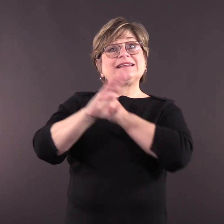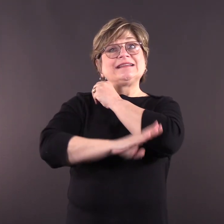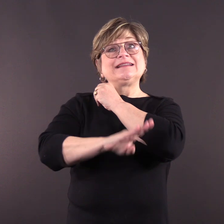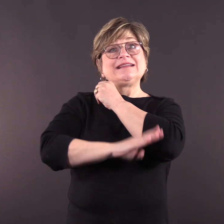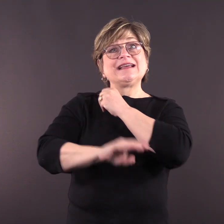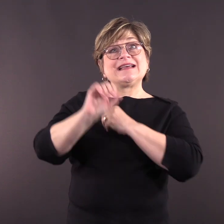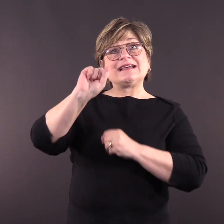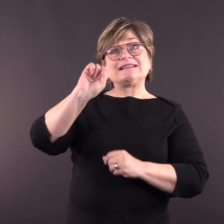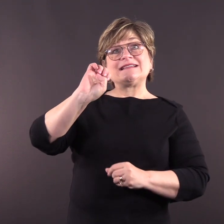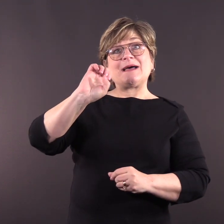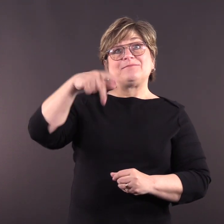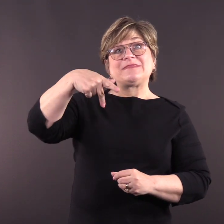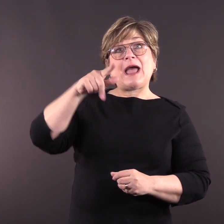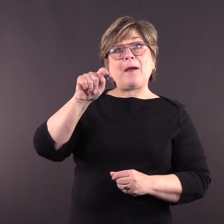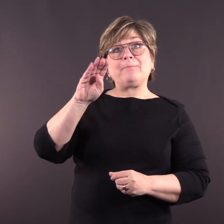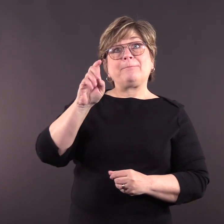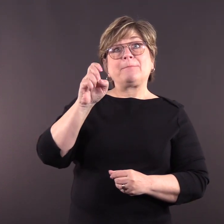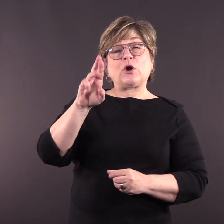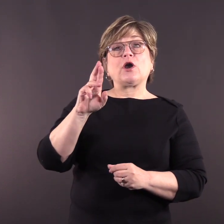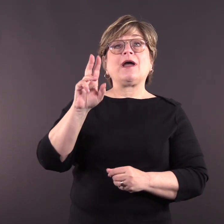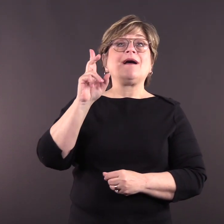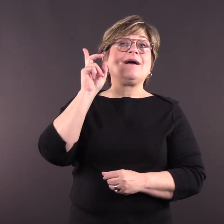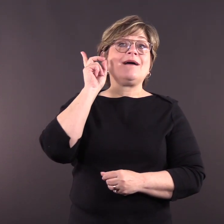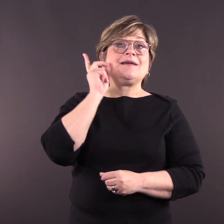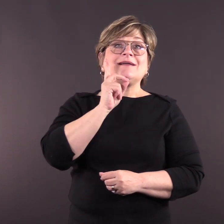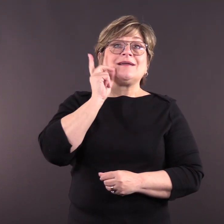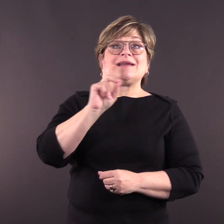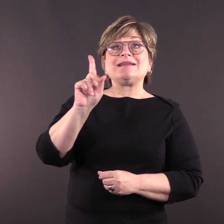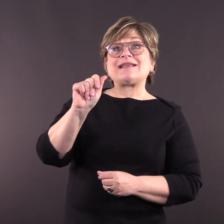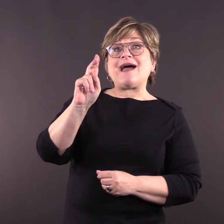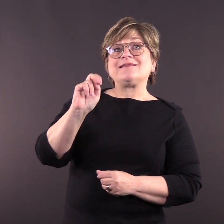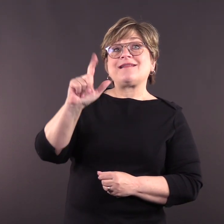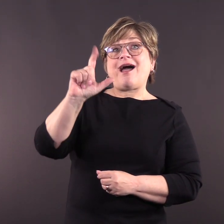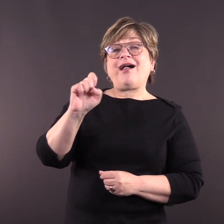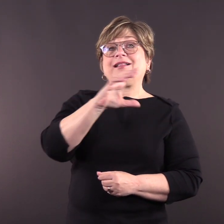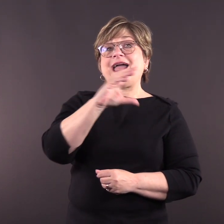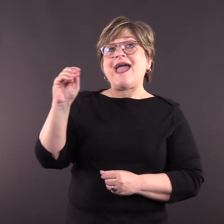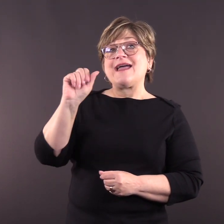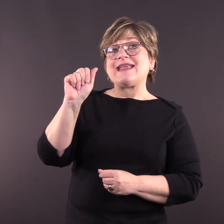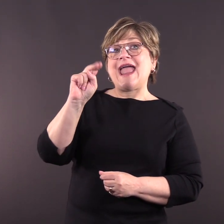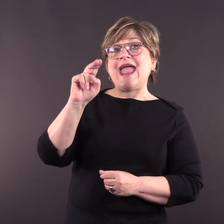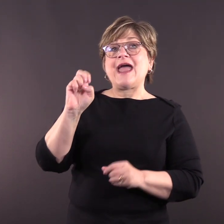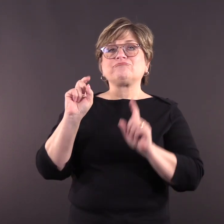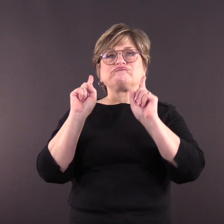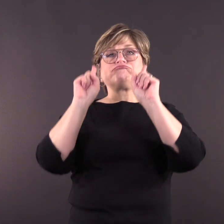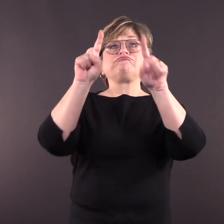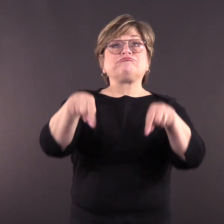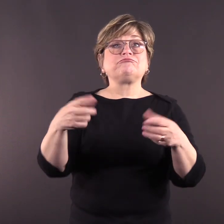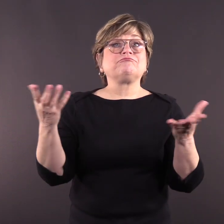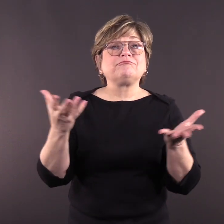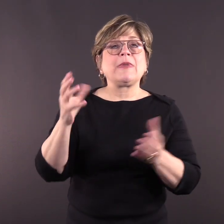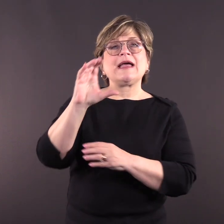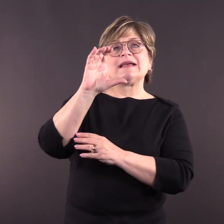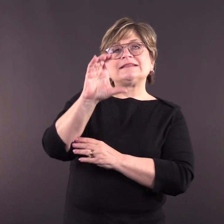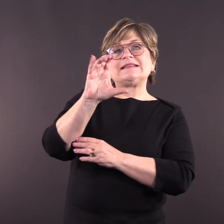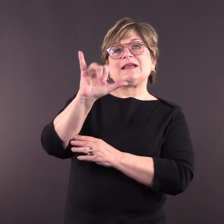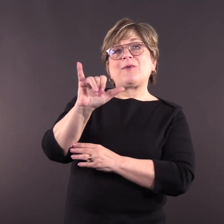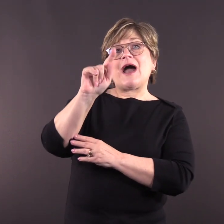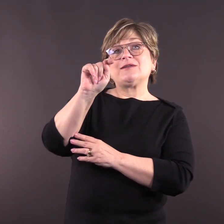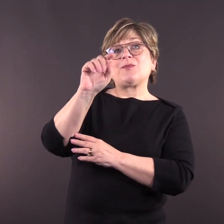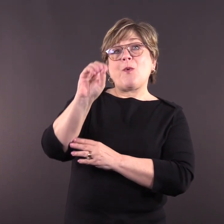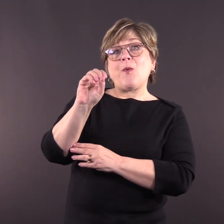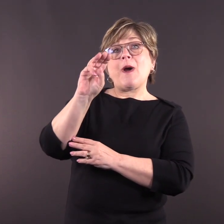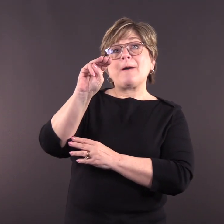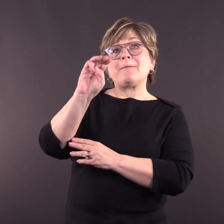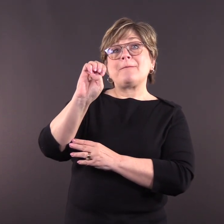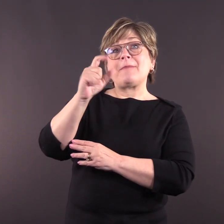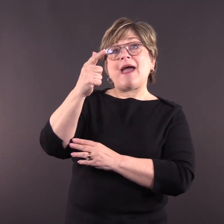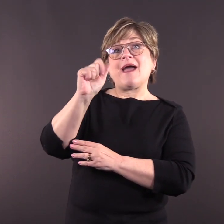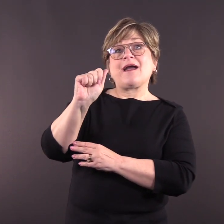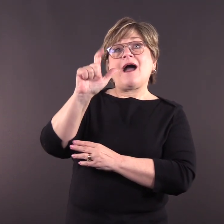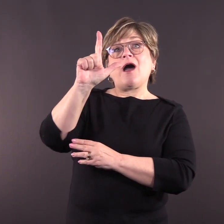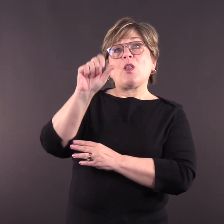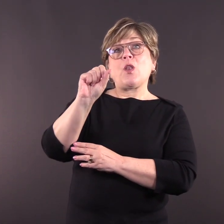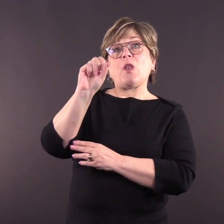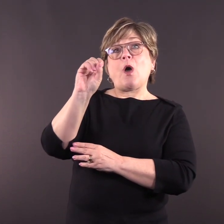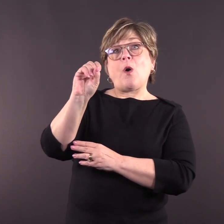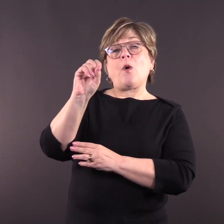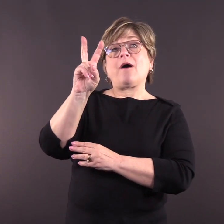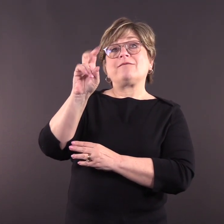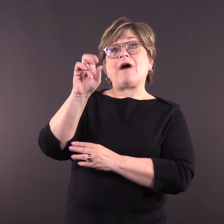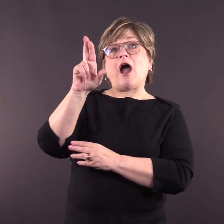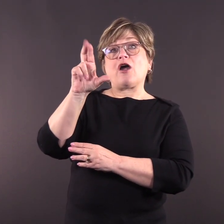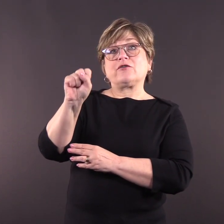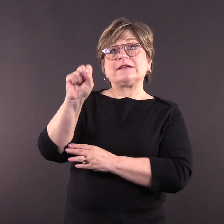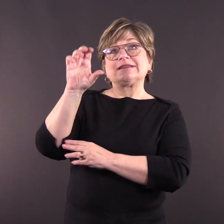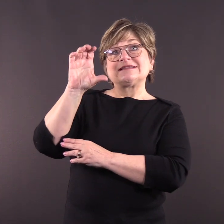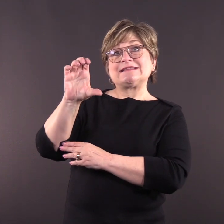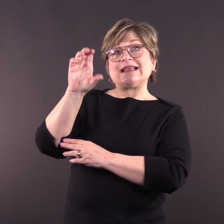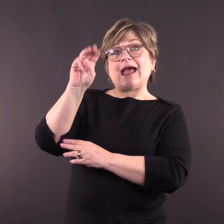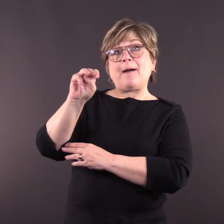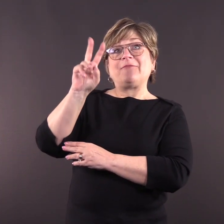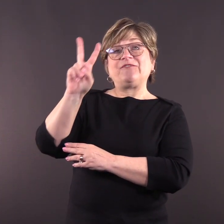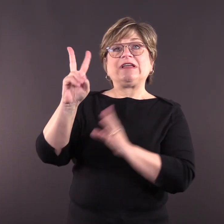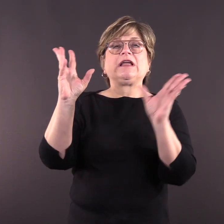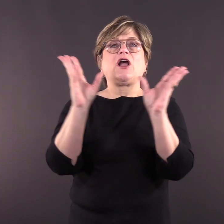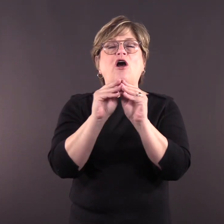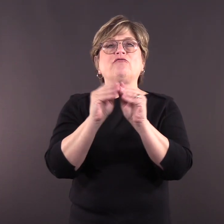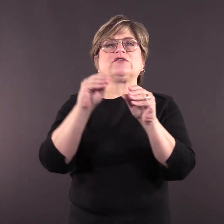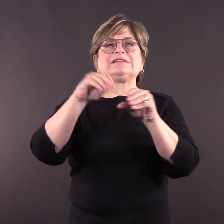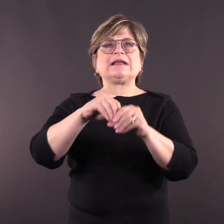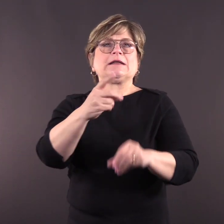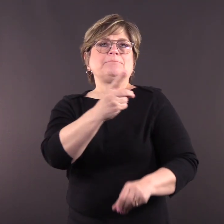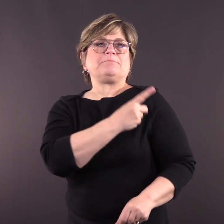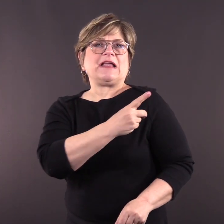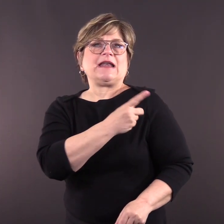In September, Danelle and Anne attended the Cytomegalovirus (CMV) Conference in